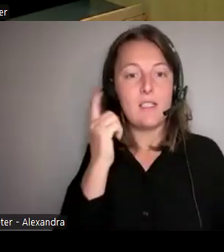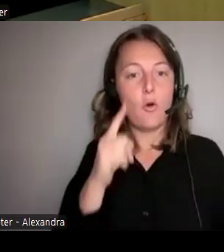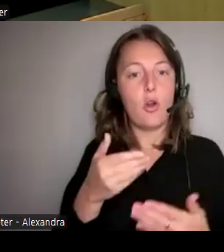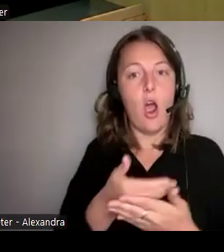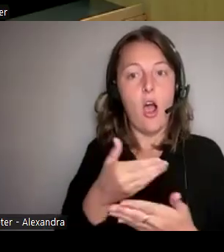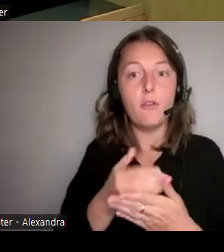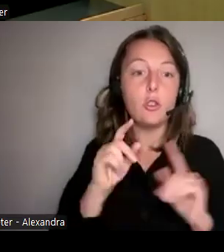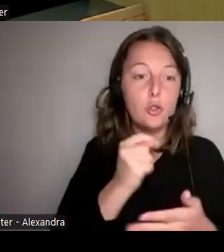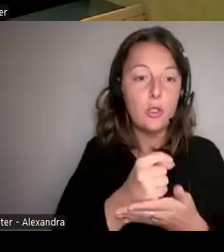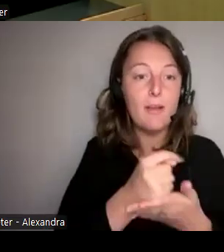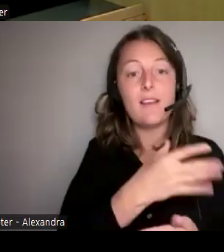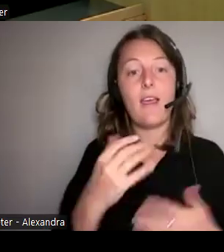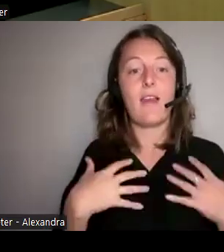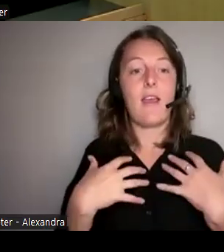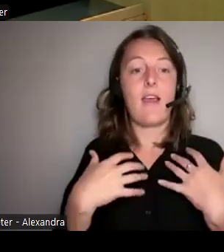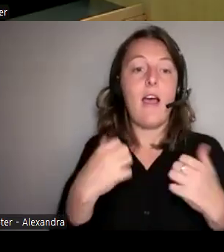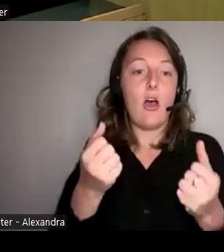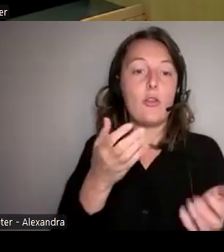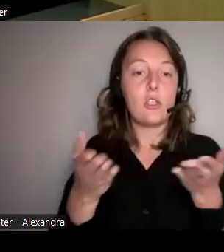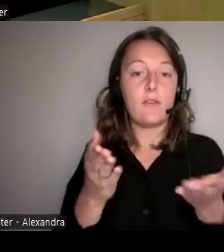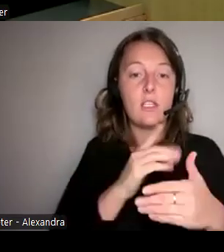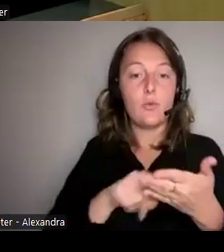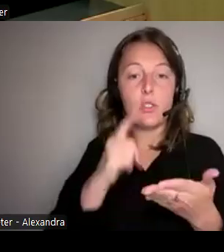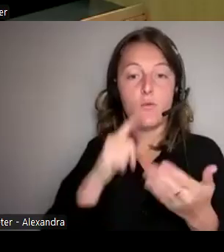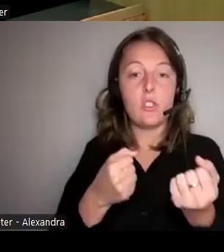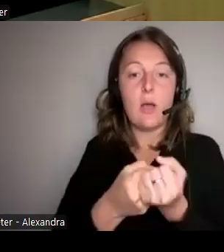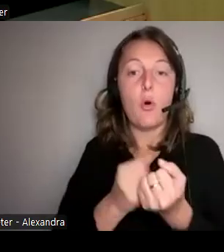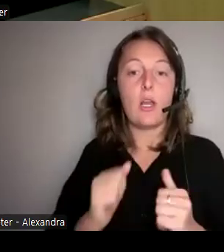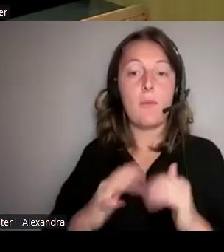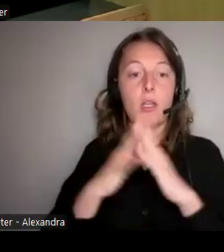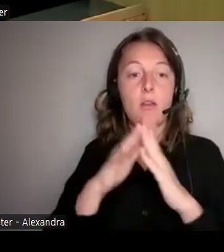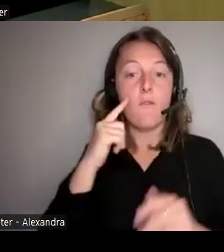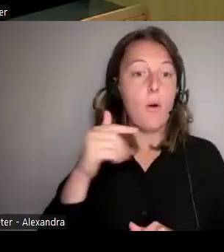research to support the implementation of best practices. Um this didn't mean she wasn't planning